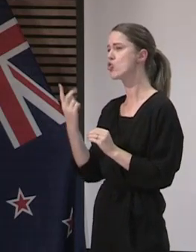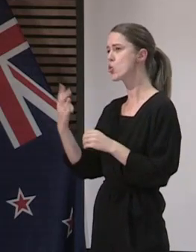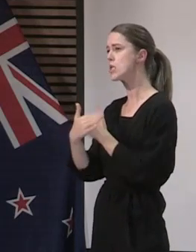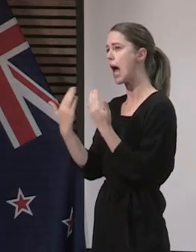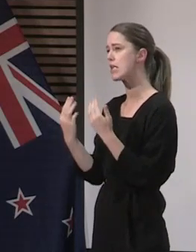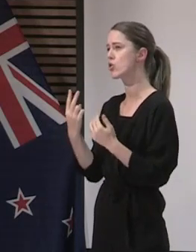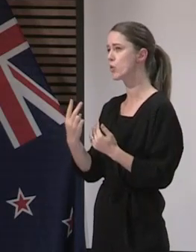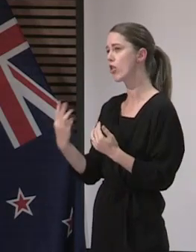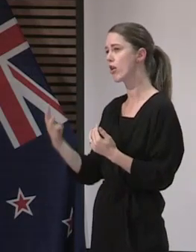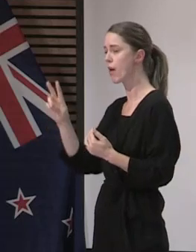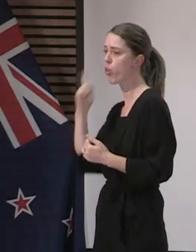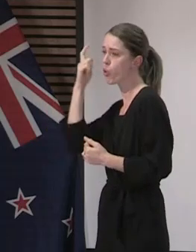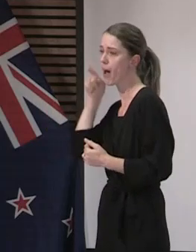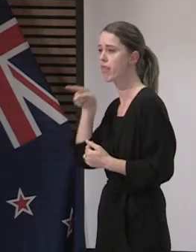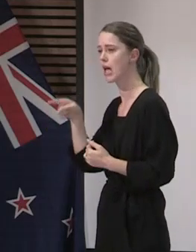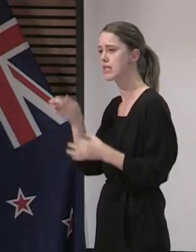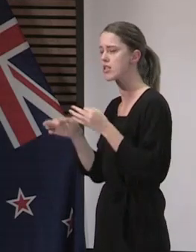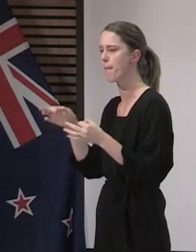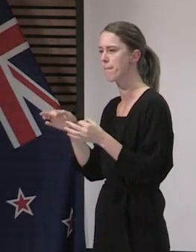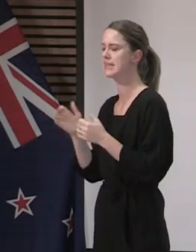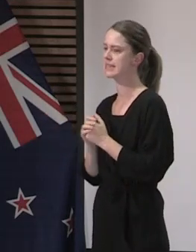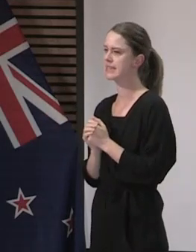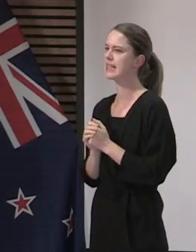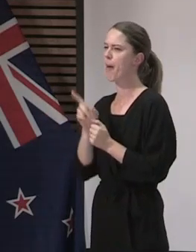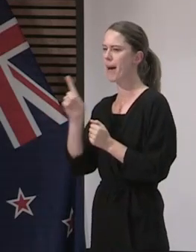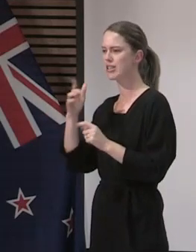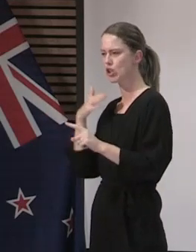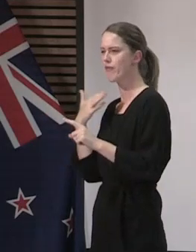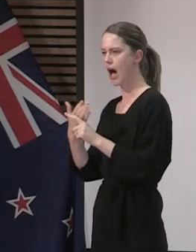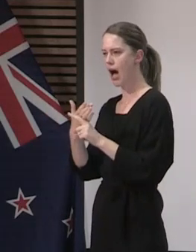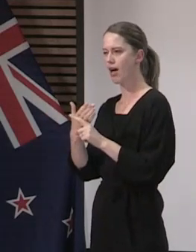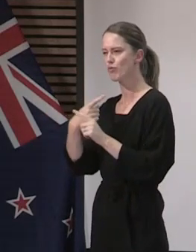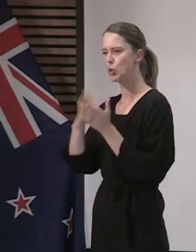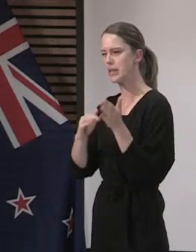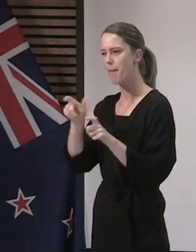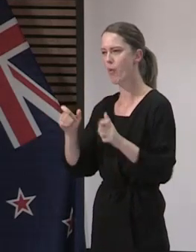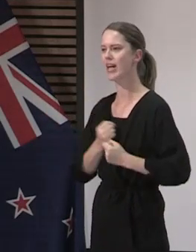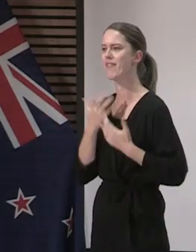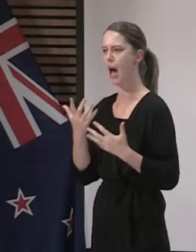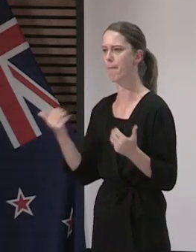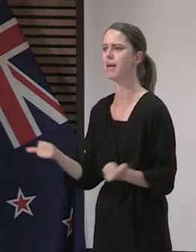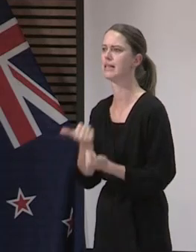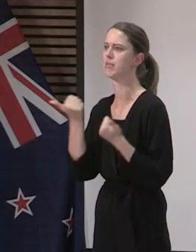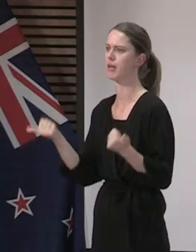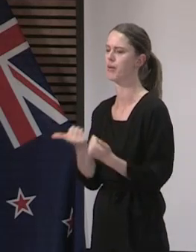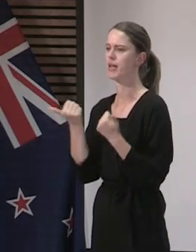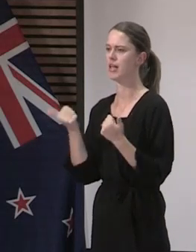moving alert levels on 23rd April, which is in just 48